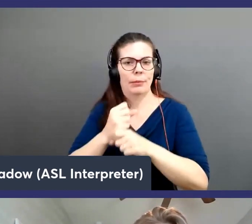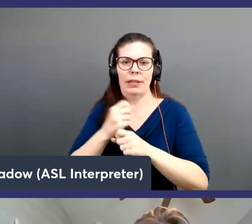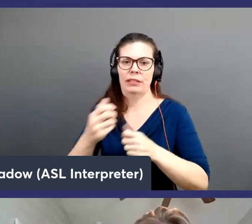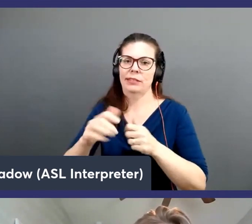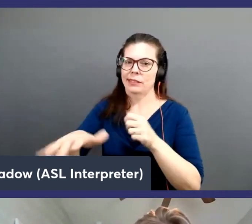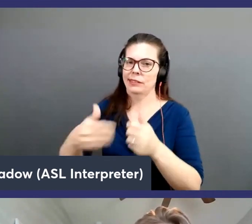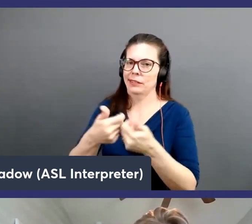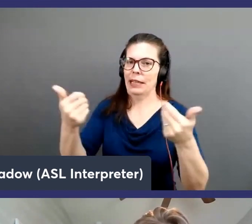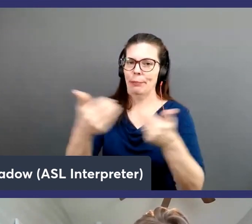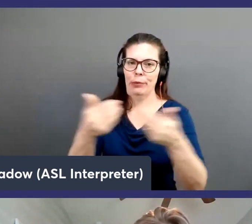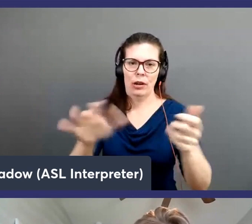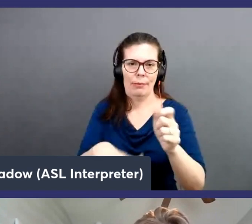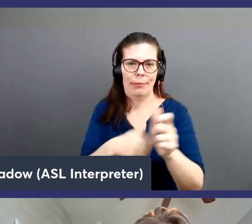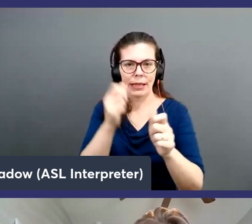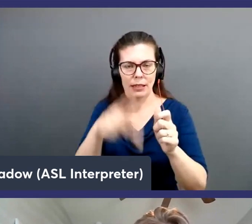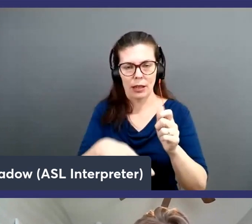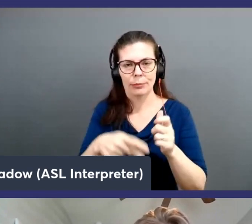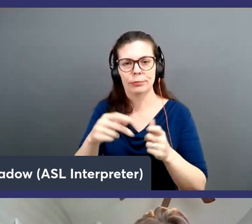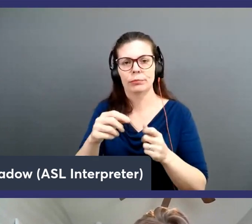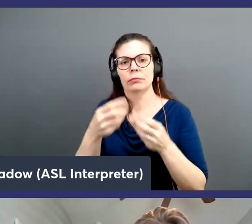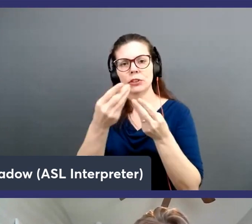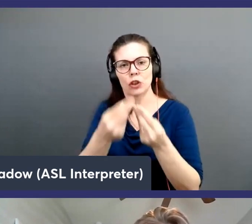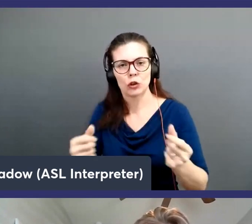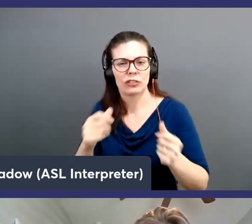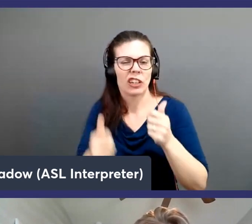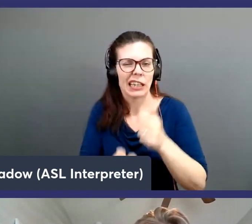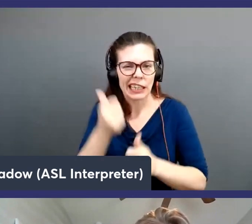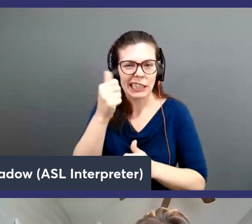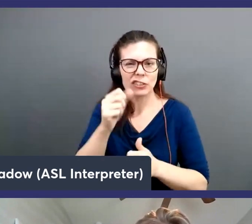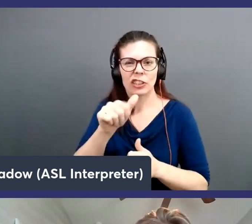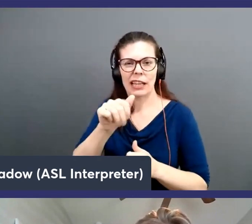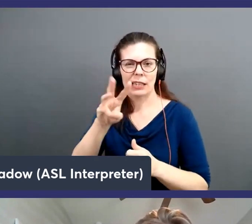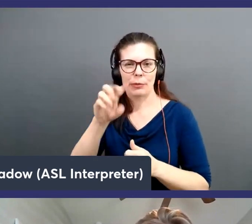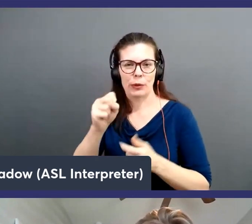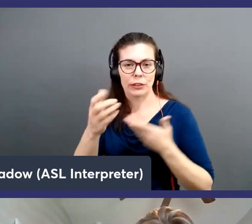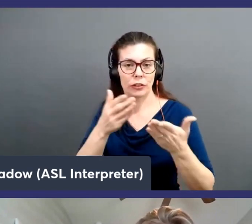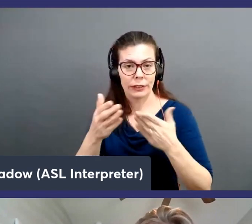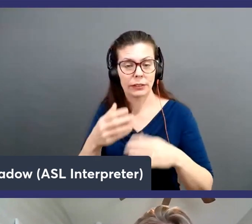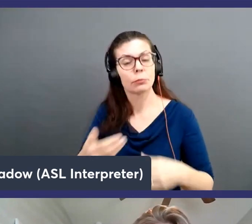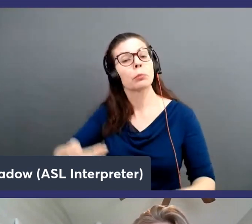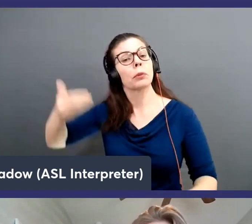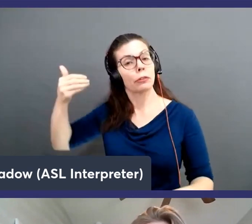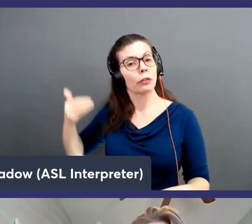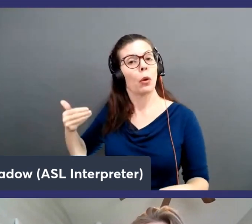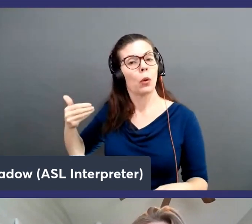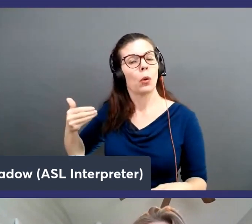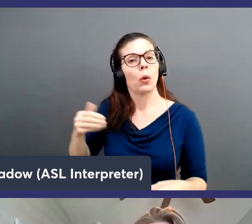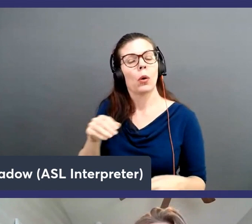for every AWS service. And previously, AWS Backup was allowing customers